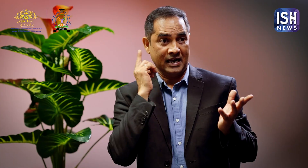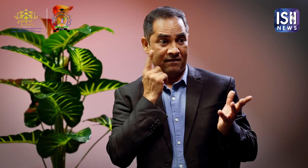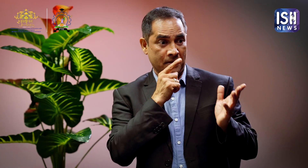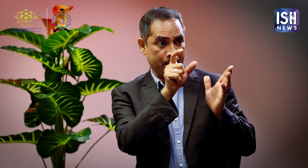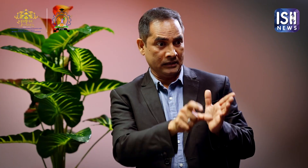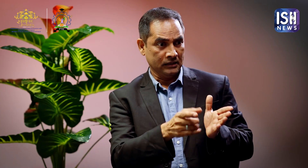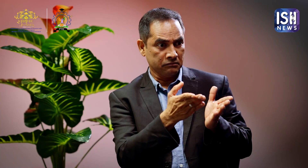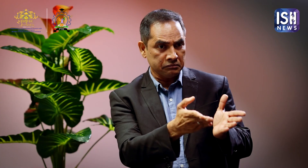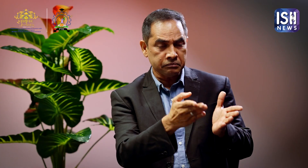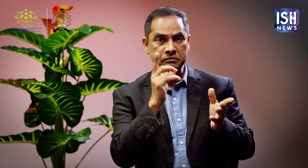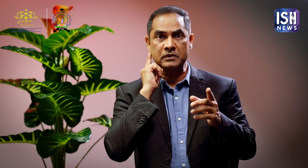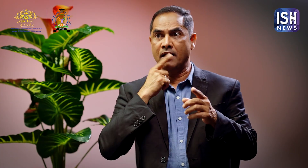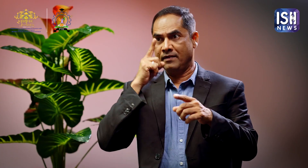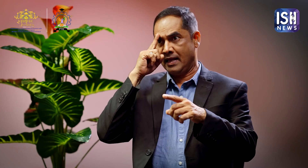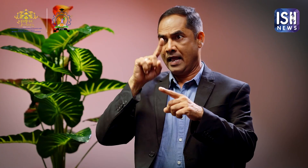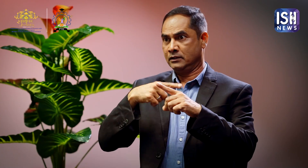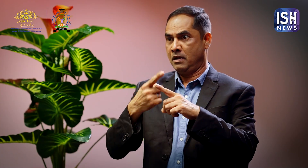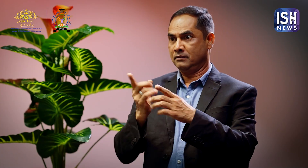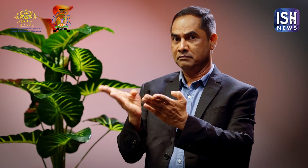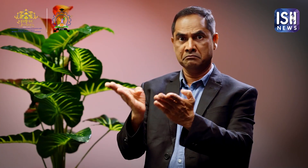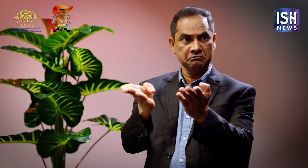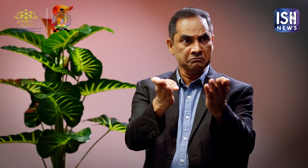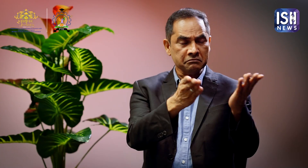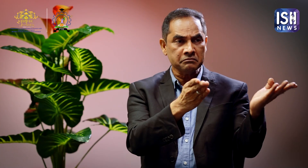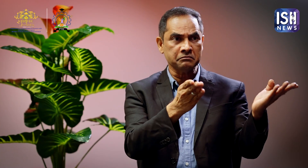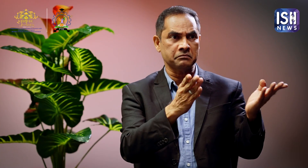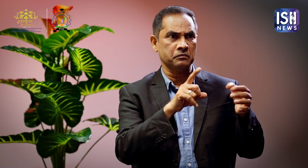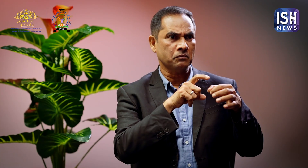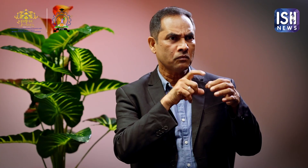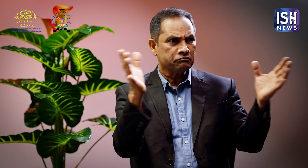What needs to happen is clear: the Deaf themselves, along with Deaf experts, should be involved.